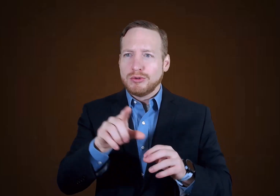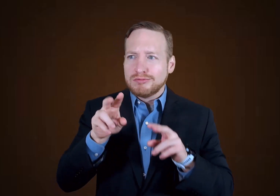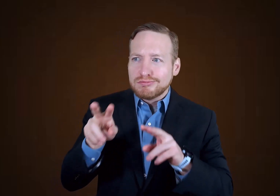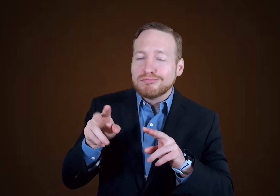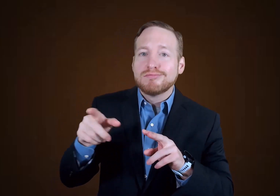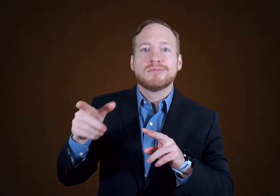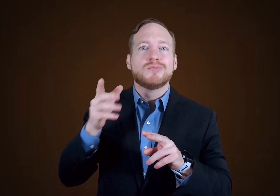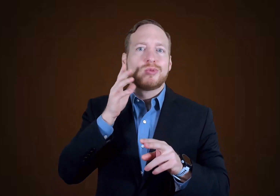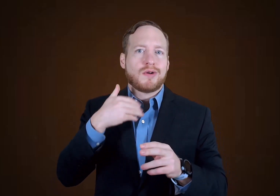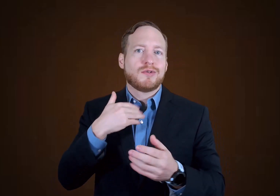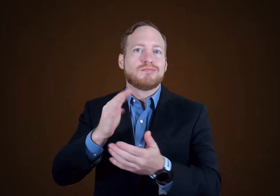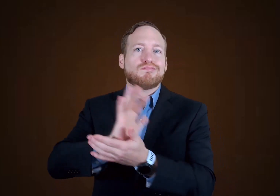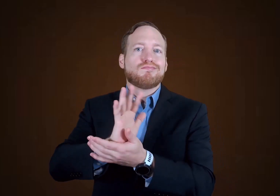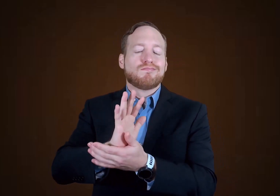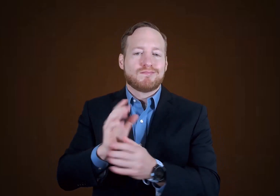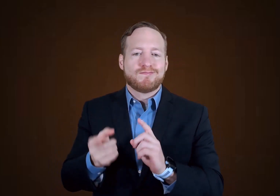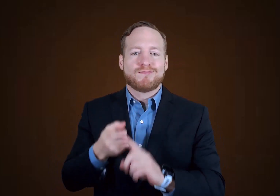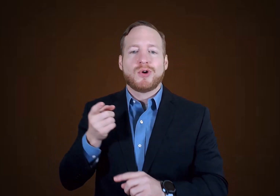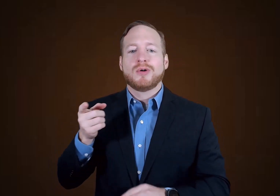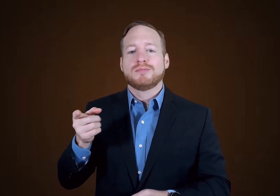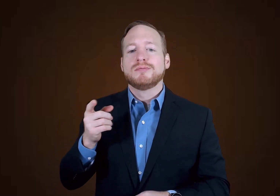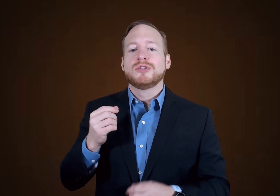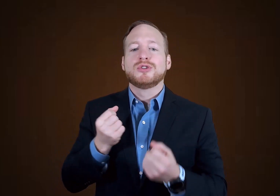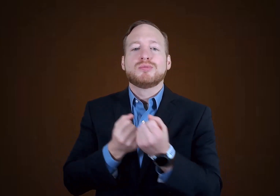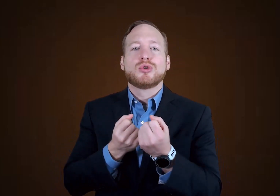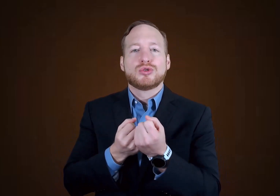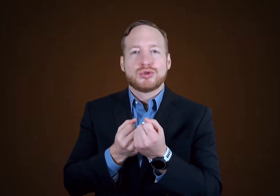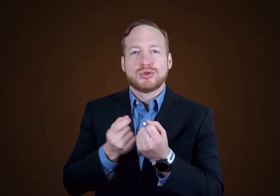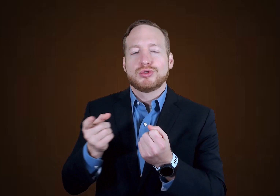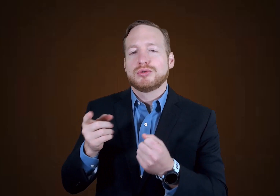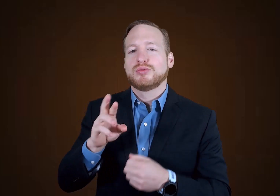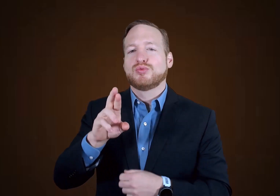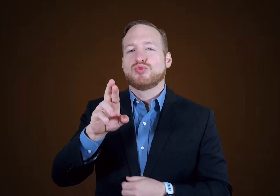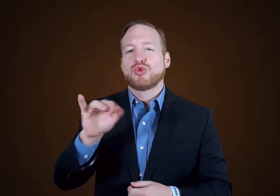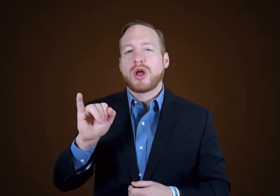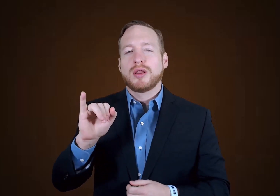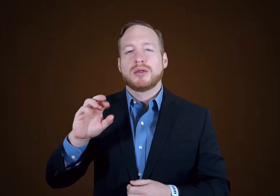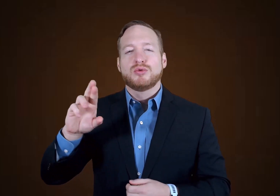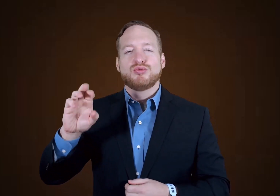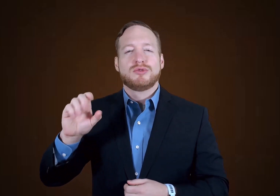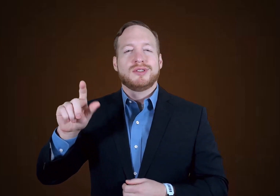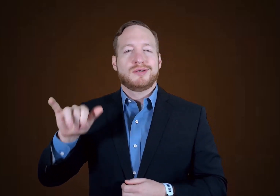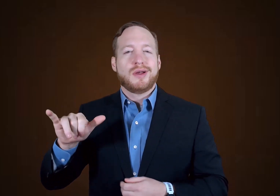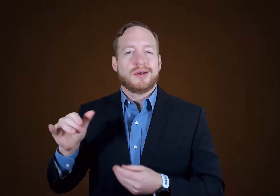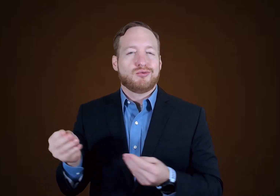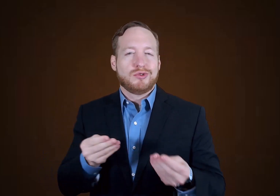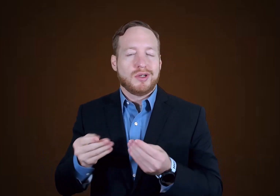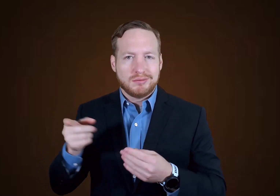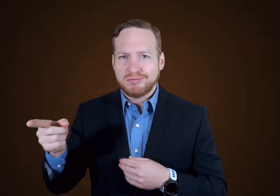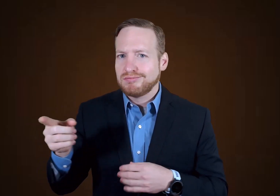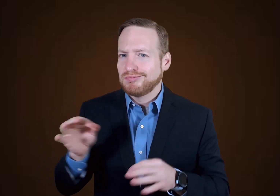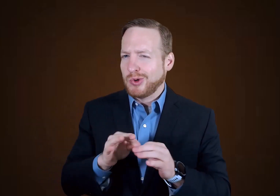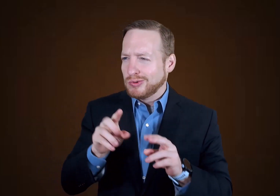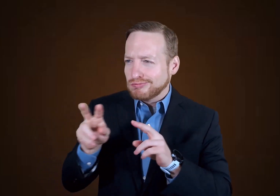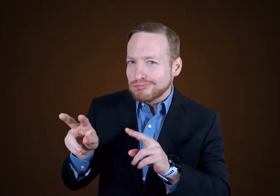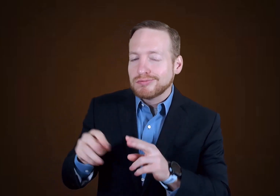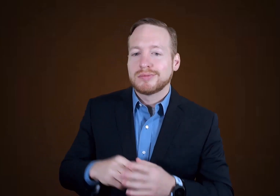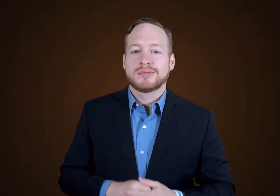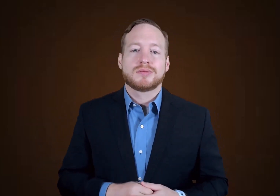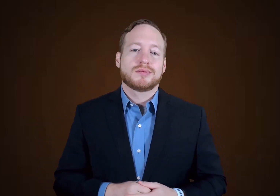November 6th we're really looking forward to a film sponsored by the Rhode Island Relay service